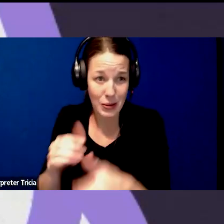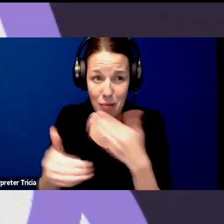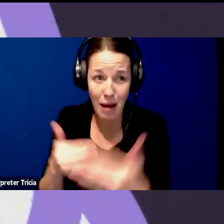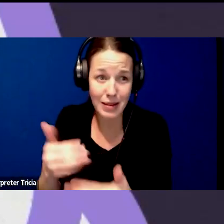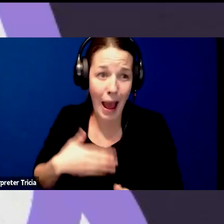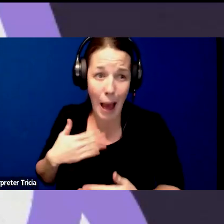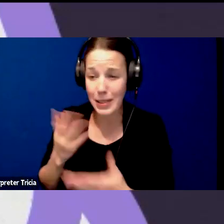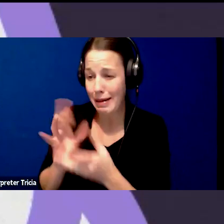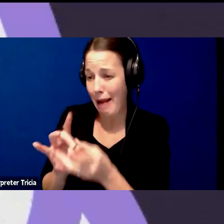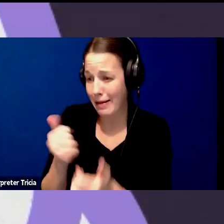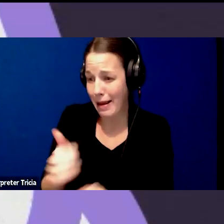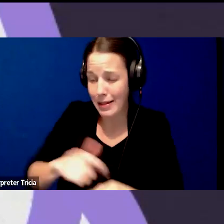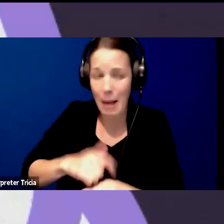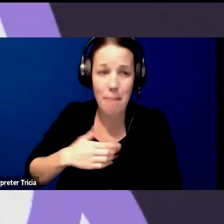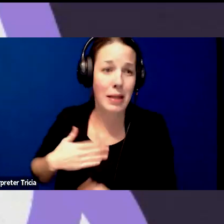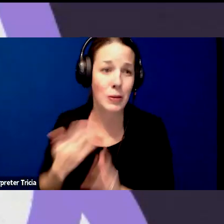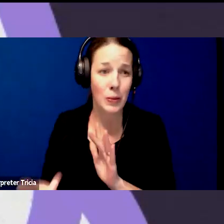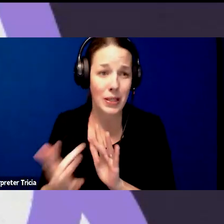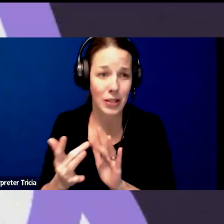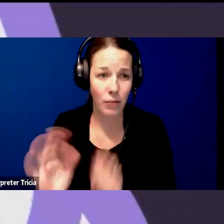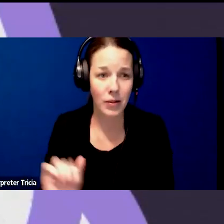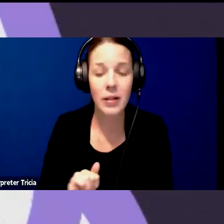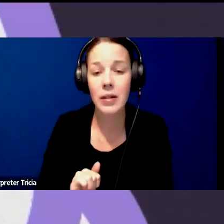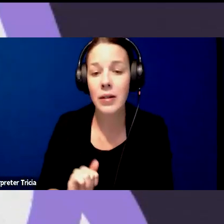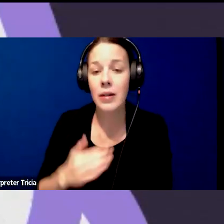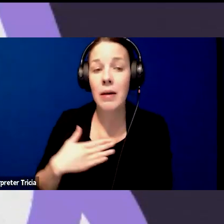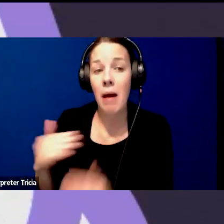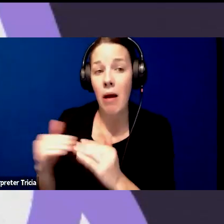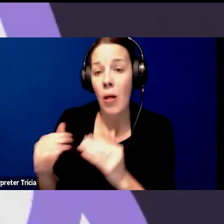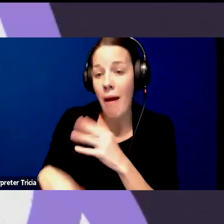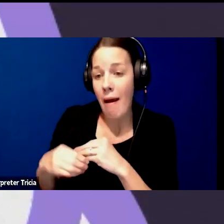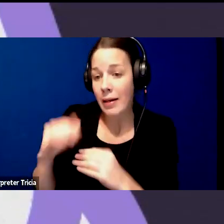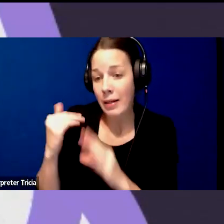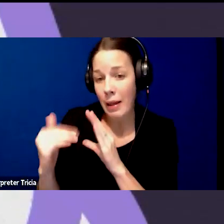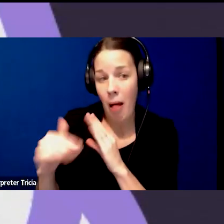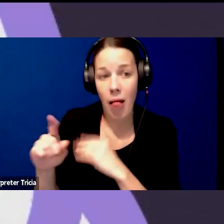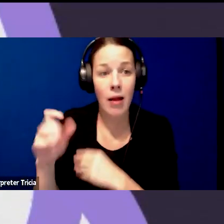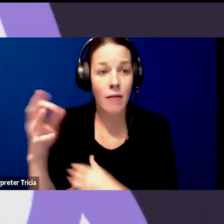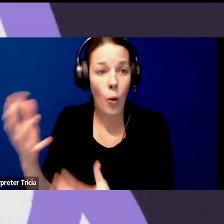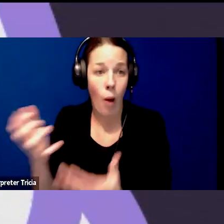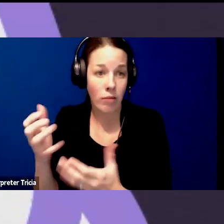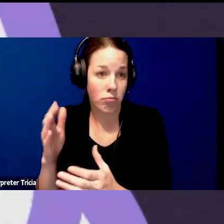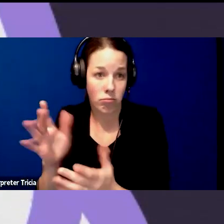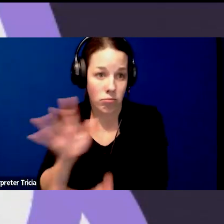so please don't hesitate to reach out my colleague. We'll put my email in the chat as well. If you'd like to reach out directly.